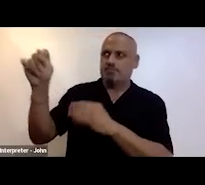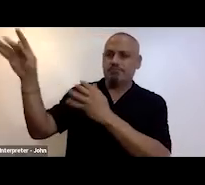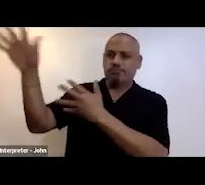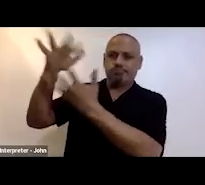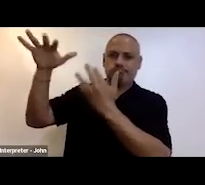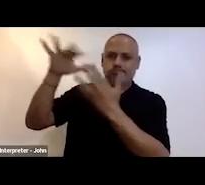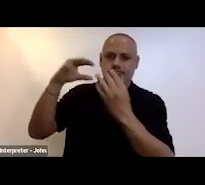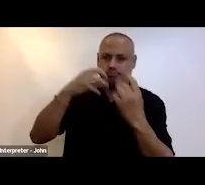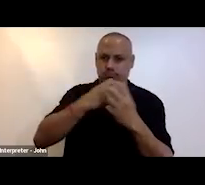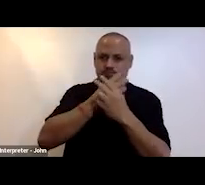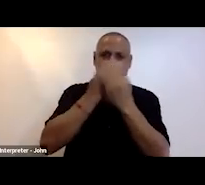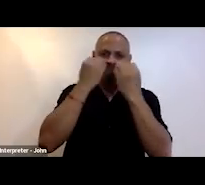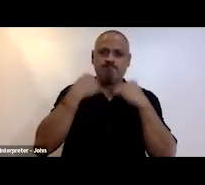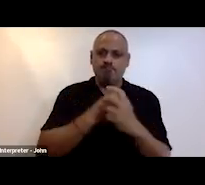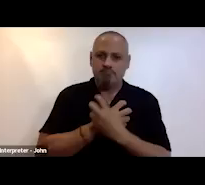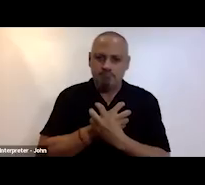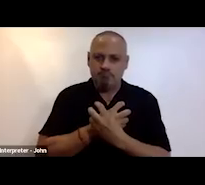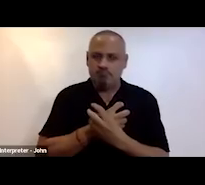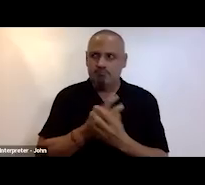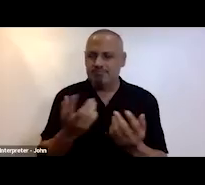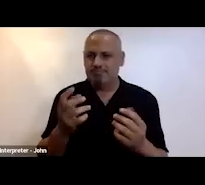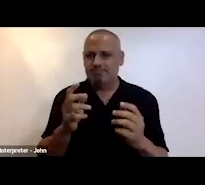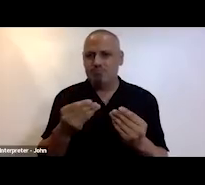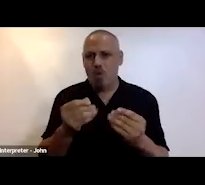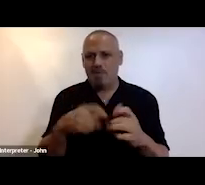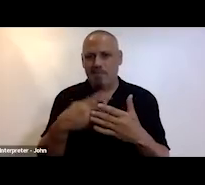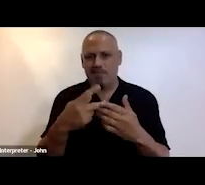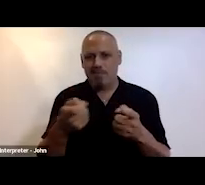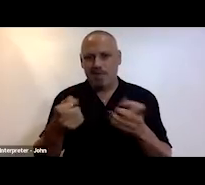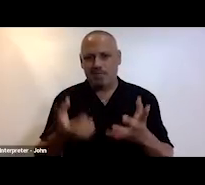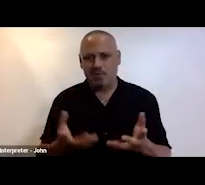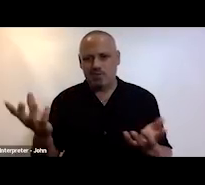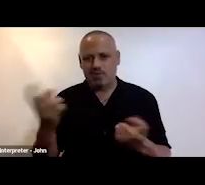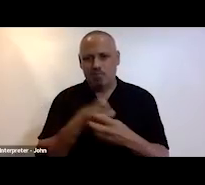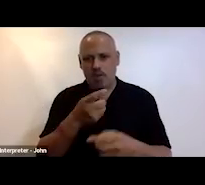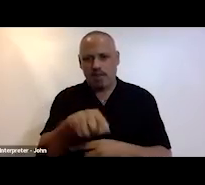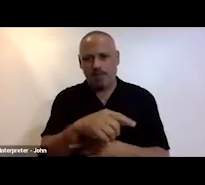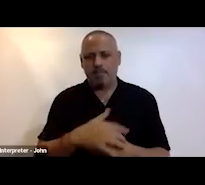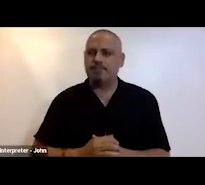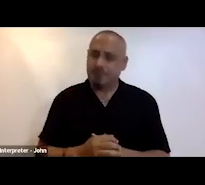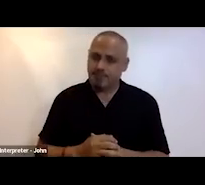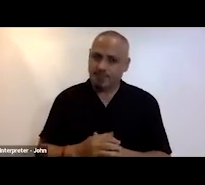is slowly poisoning them through air vents and things like that. The image that you see here